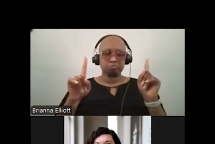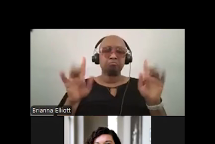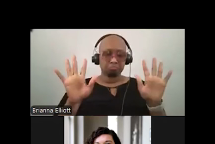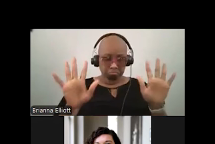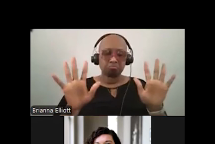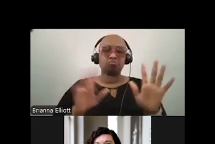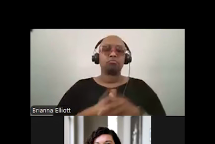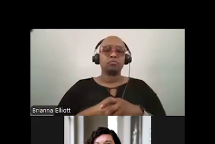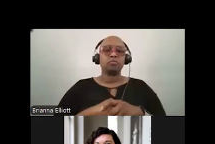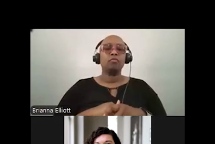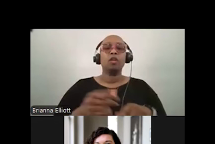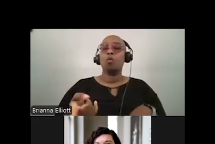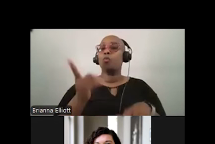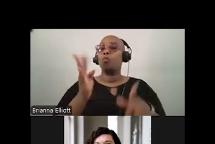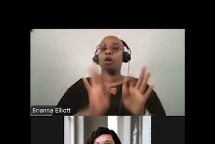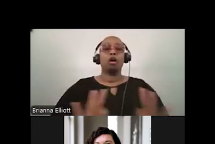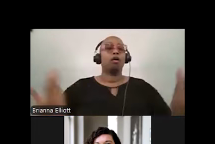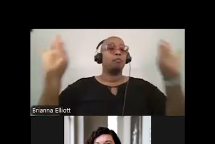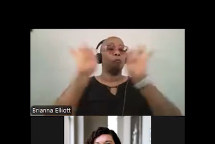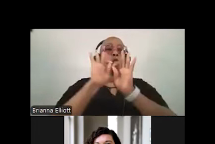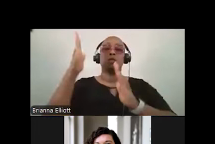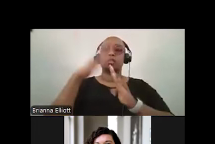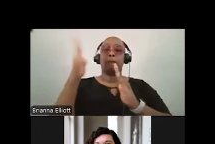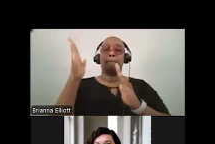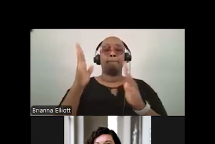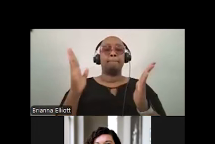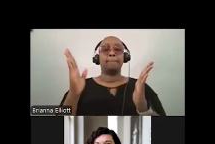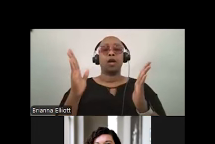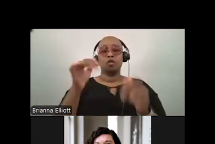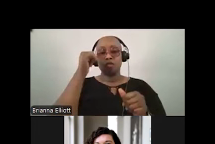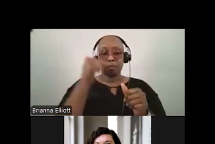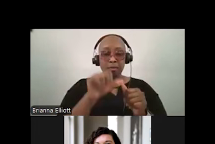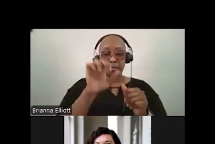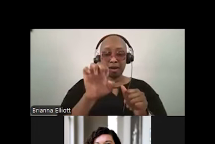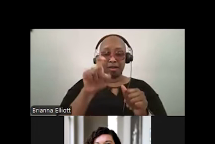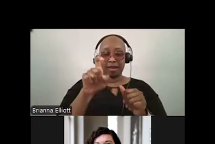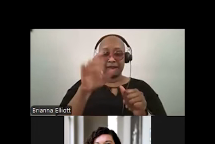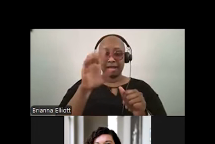important things you want to remember about Excel and accessibility is that you need some sort of